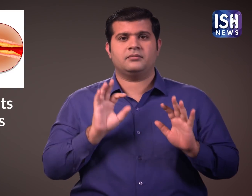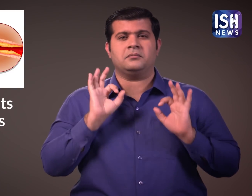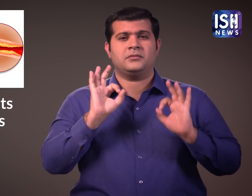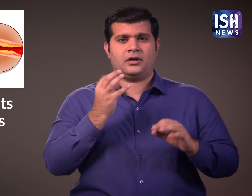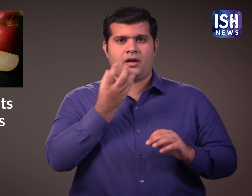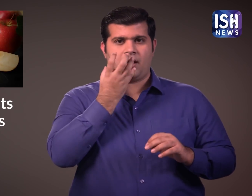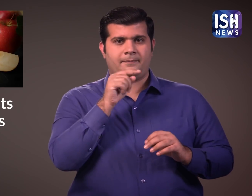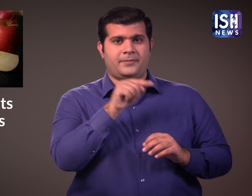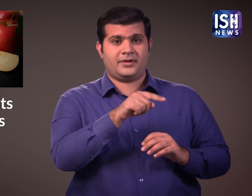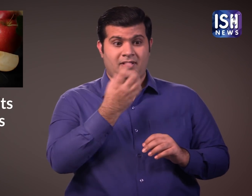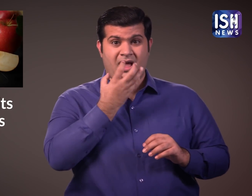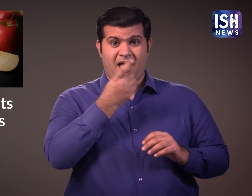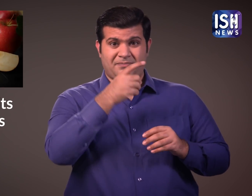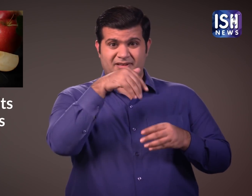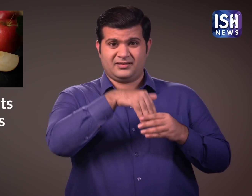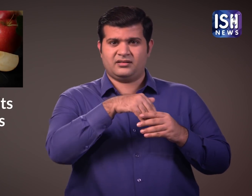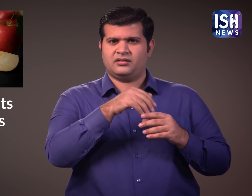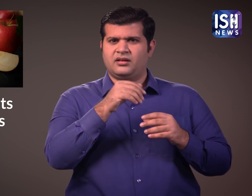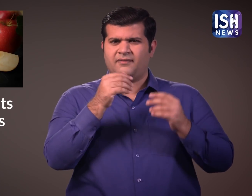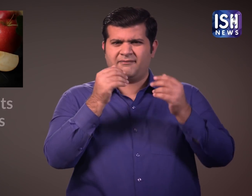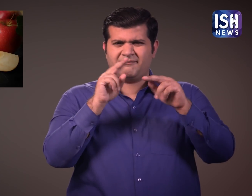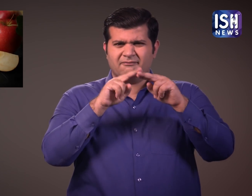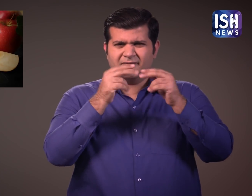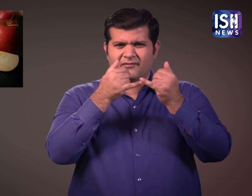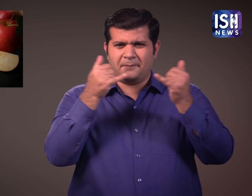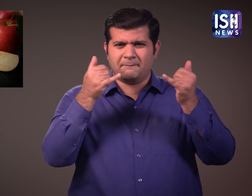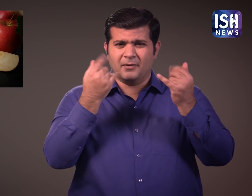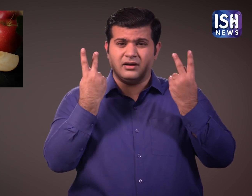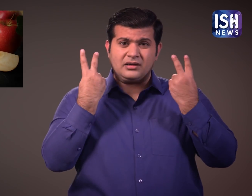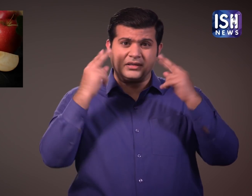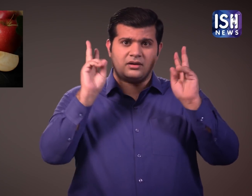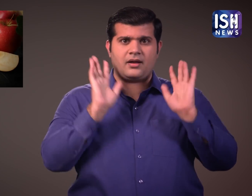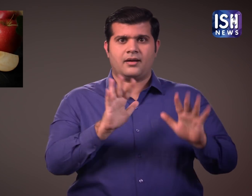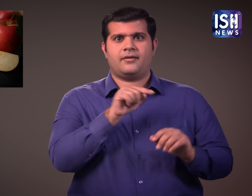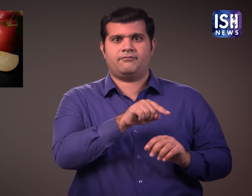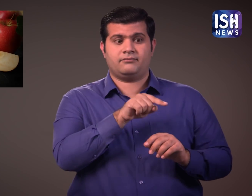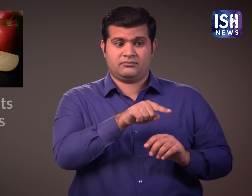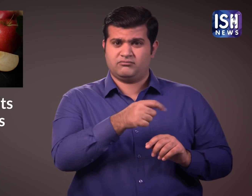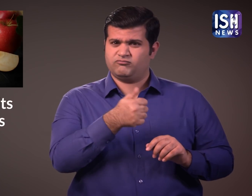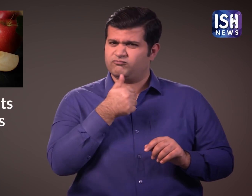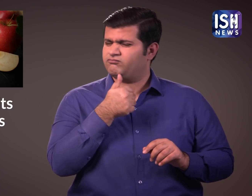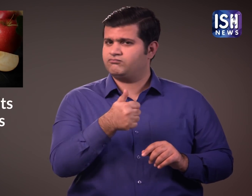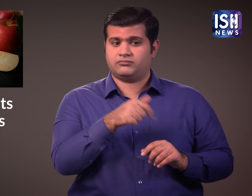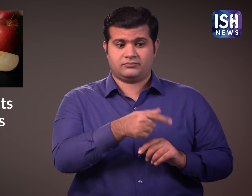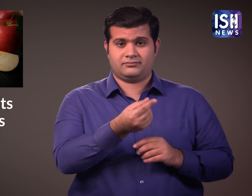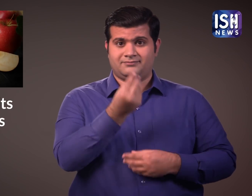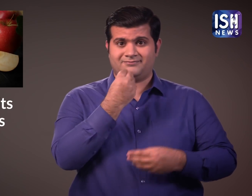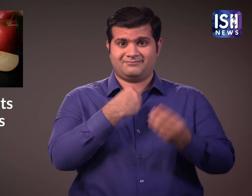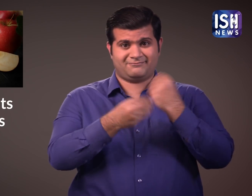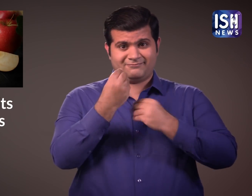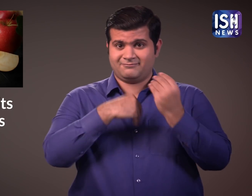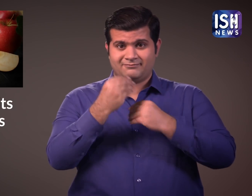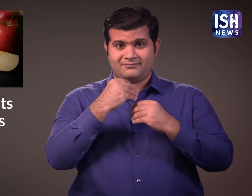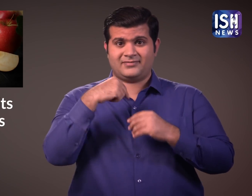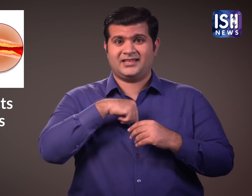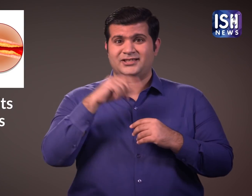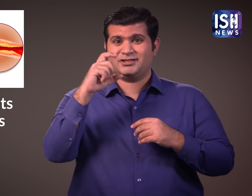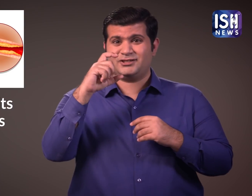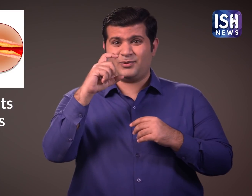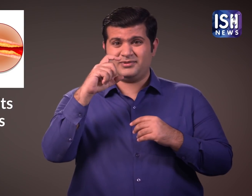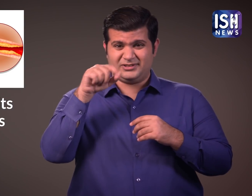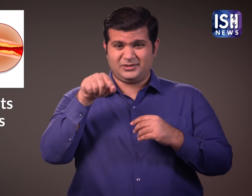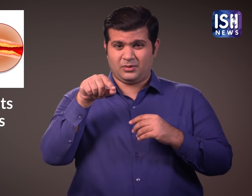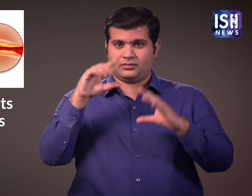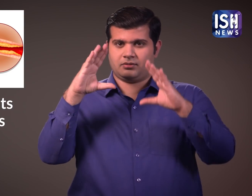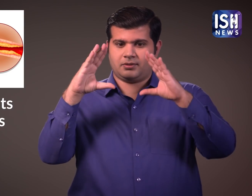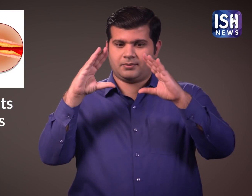Apples are very high in fibre! Eating these help to reduce cholesterol levels